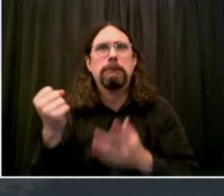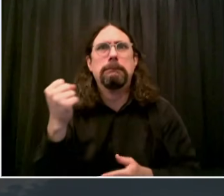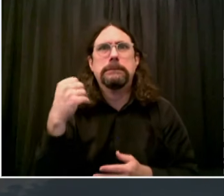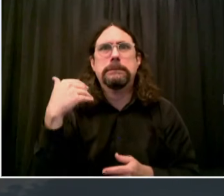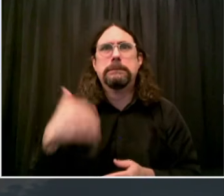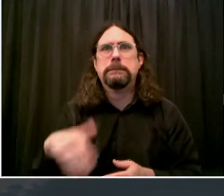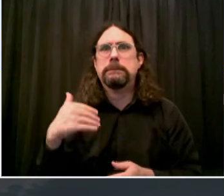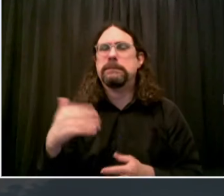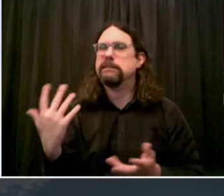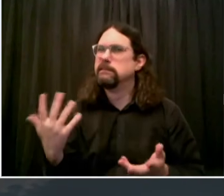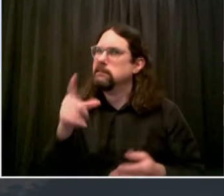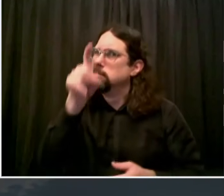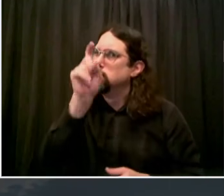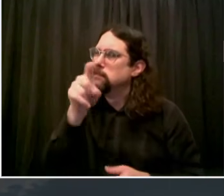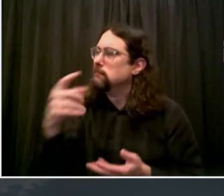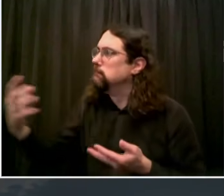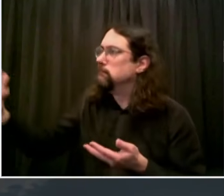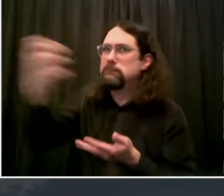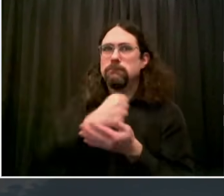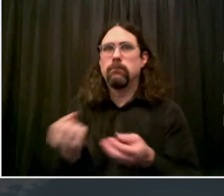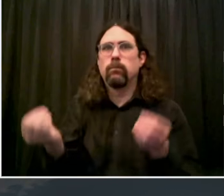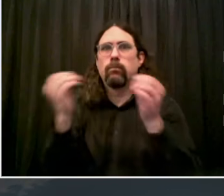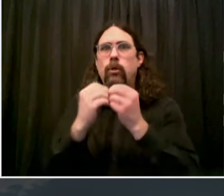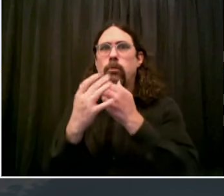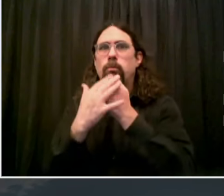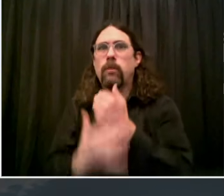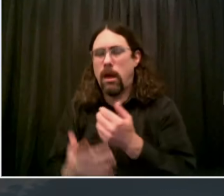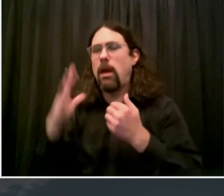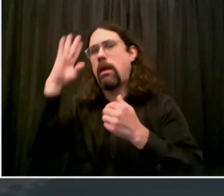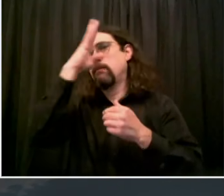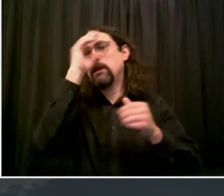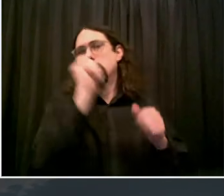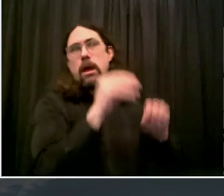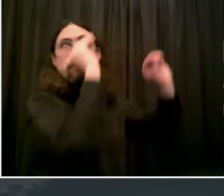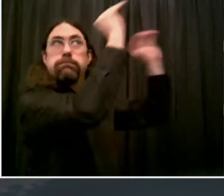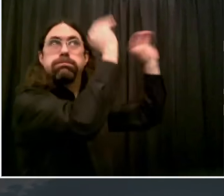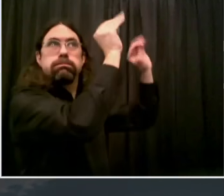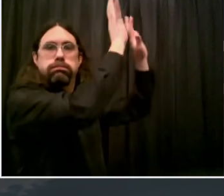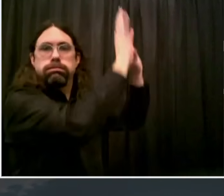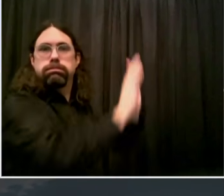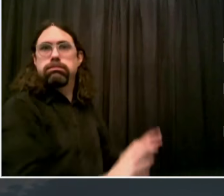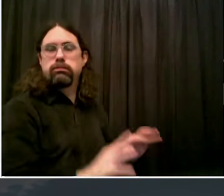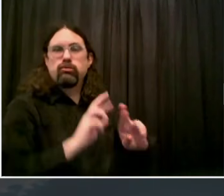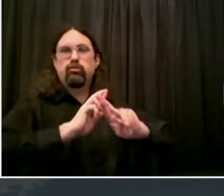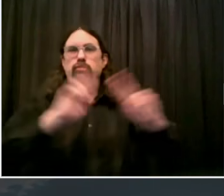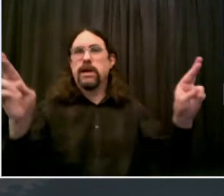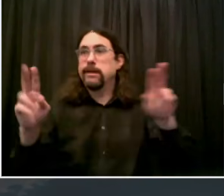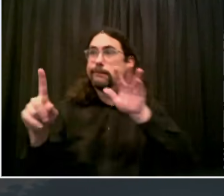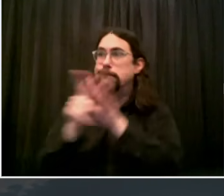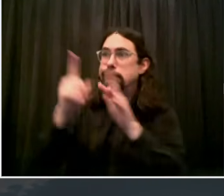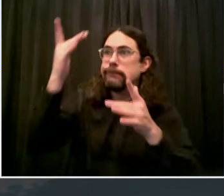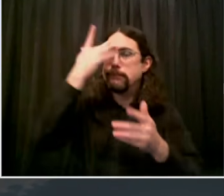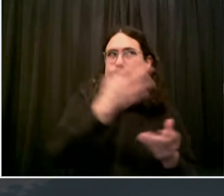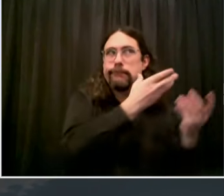BLOOD HELPS ALL OUR HOSPITALS. THEY'RE NOT IN A POSITION TO RESUPPLY THEM UNTIL THEY GET MORE BLOOD FROM PEOPLE'S